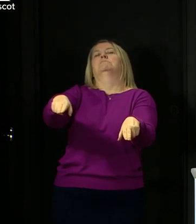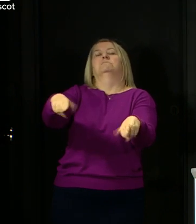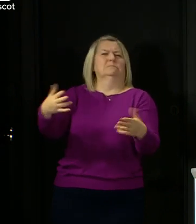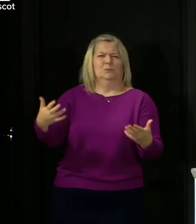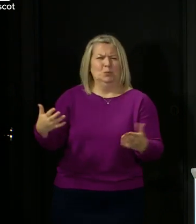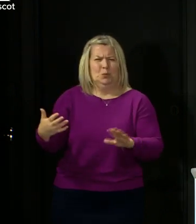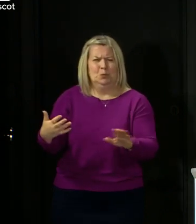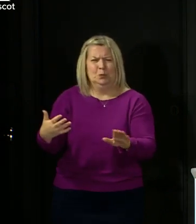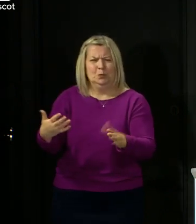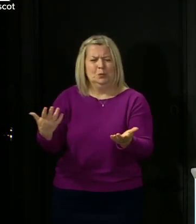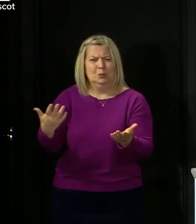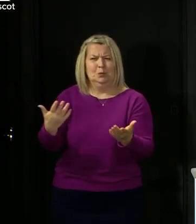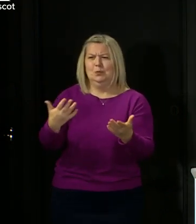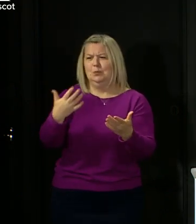up, at the park or at the beach.